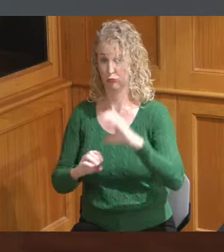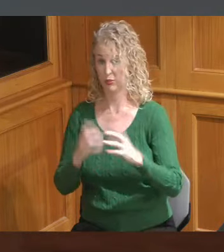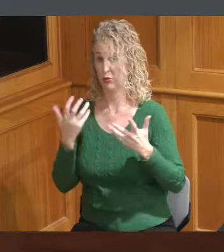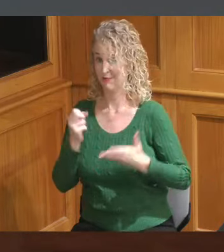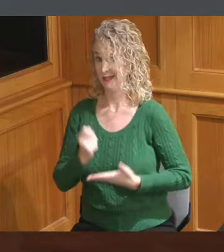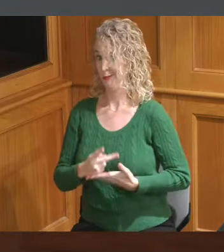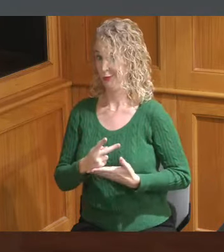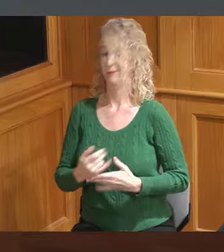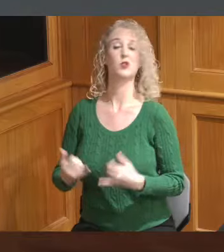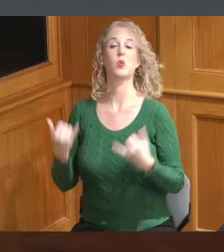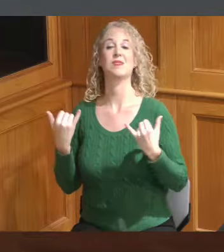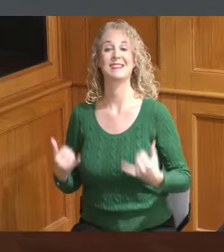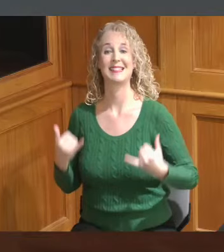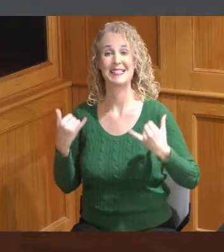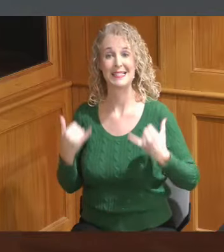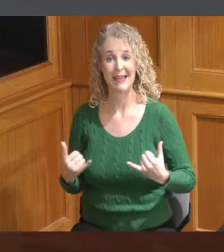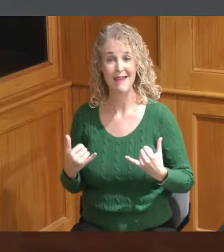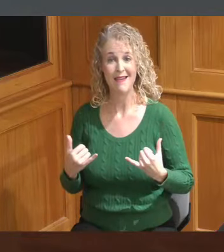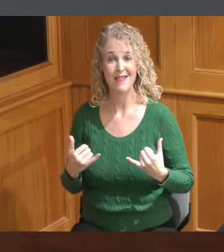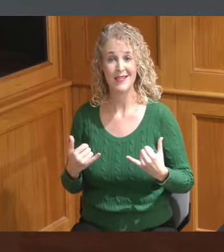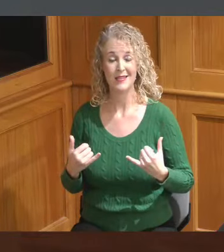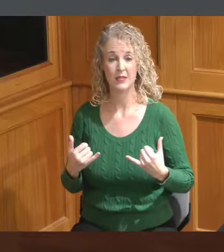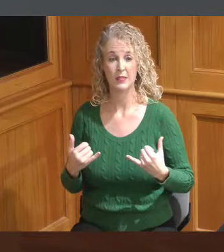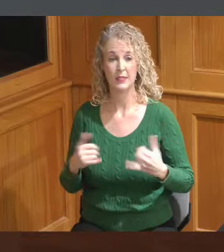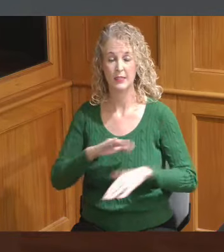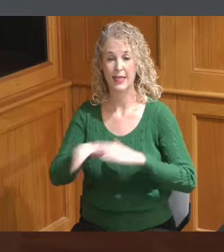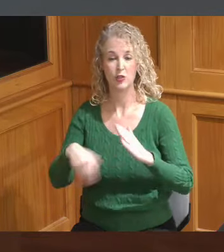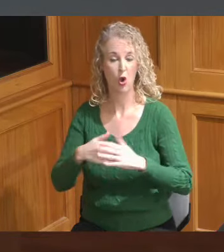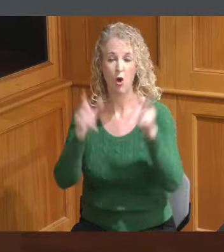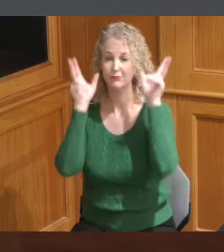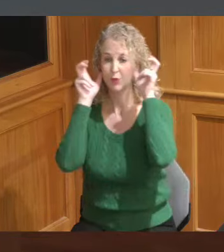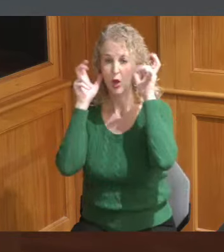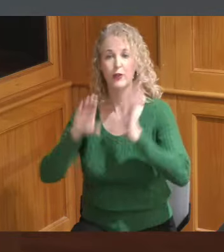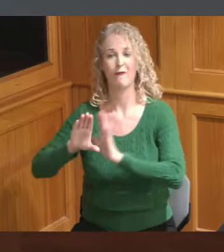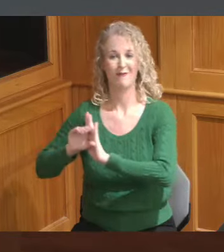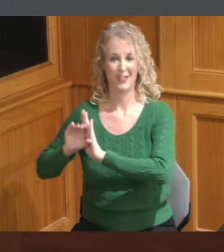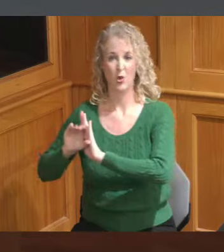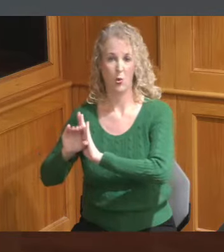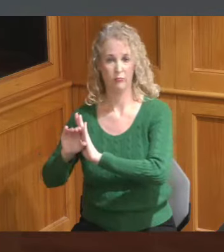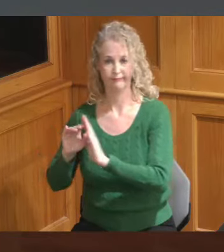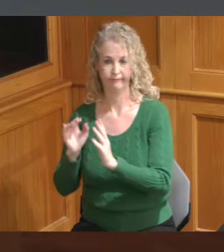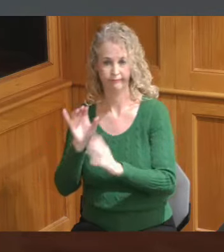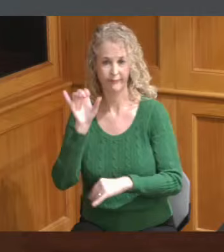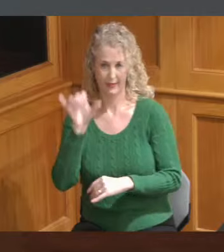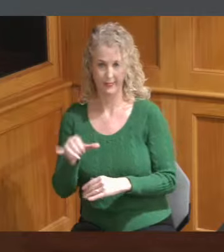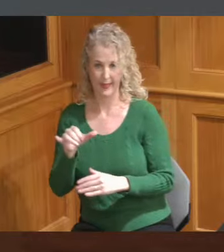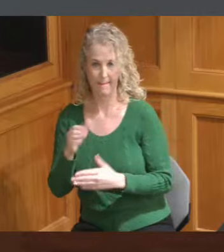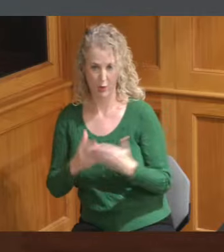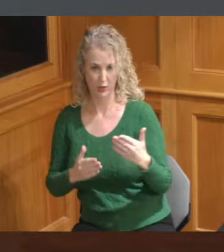we have this agreement for the remainder and the video mainly the video portion of this project.